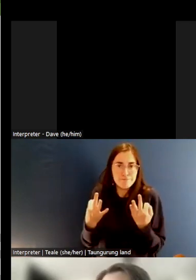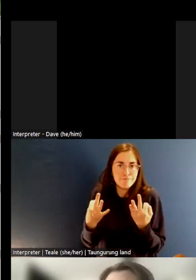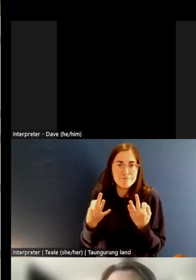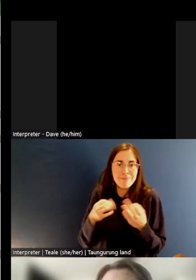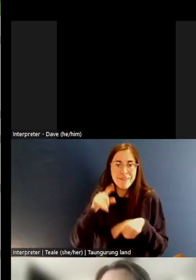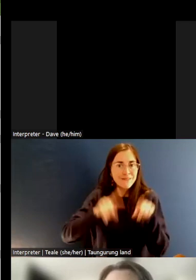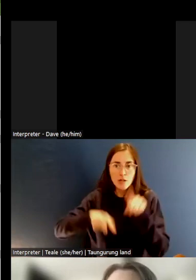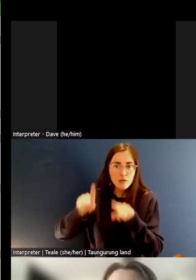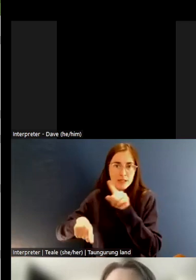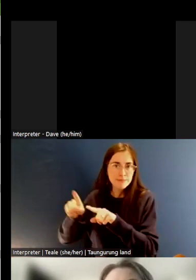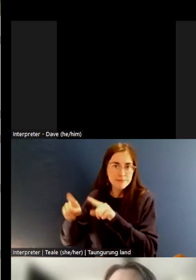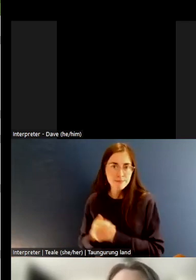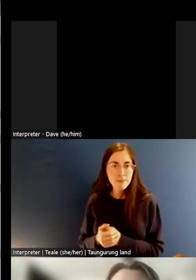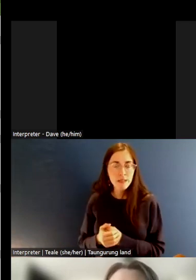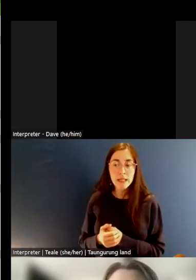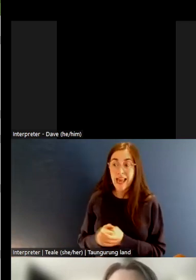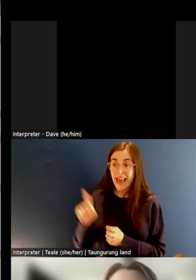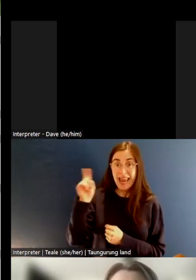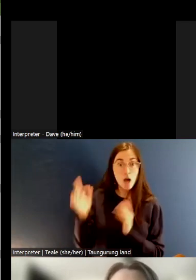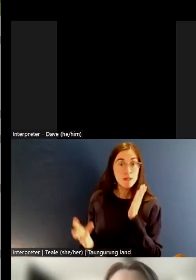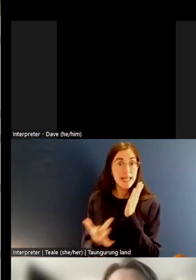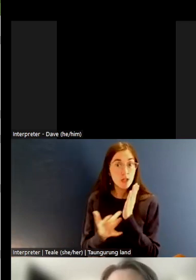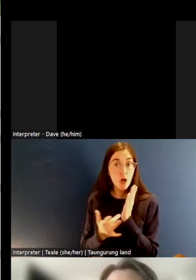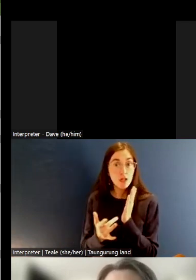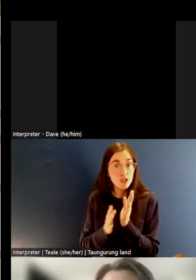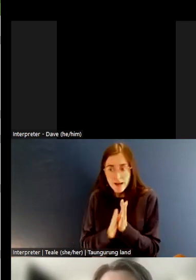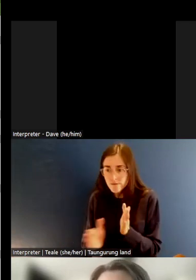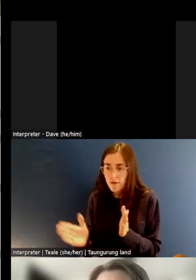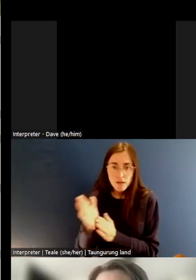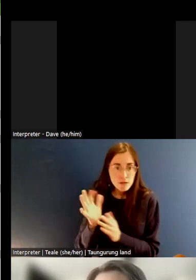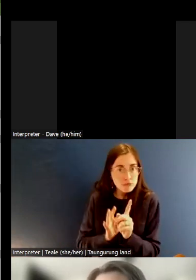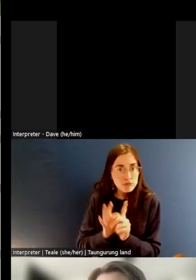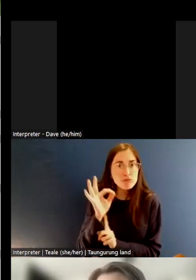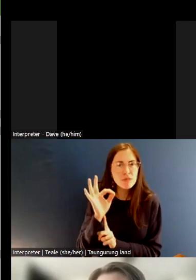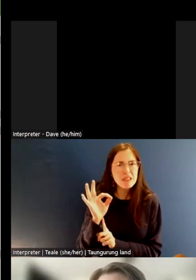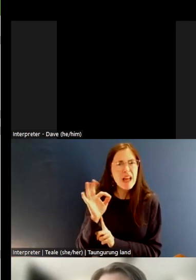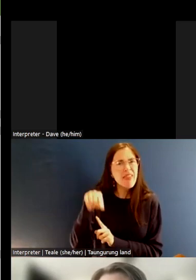As technology advances, that changes over time. And then you can also get results